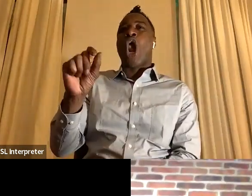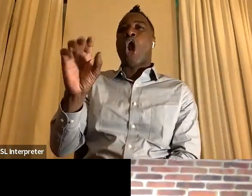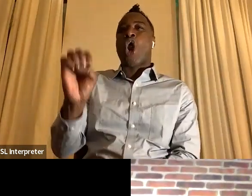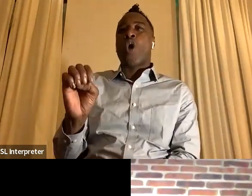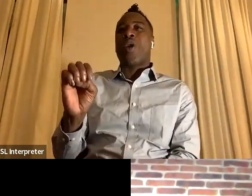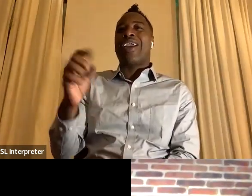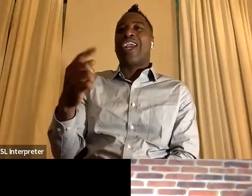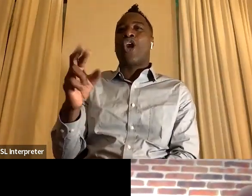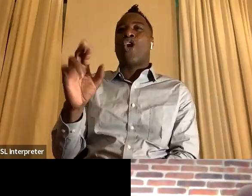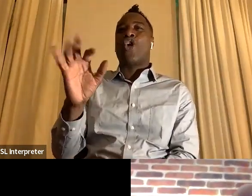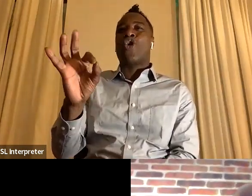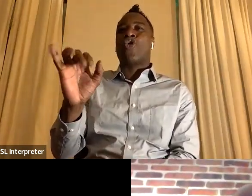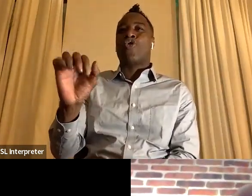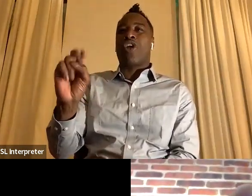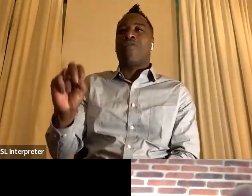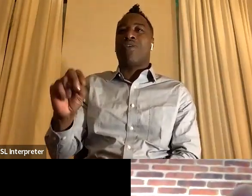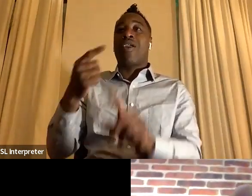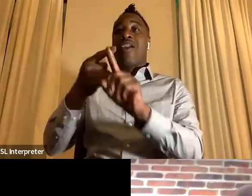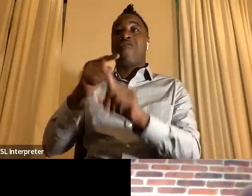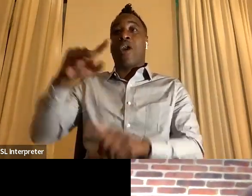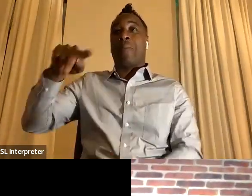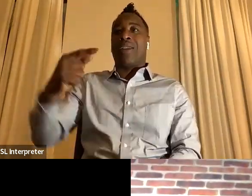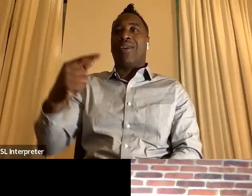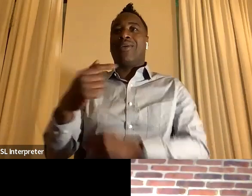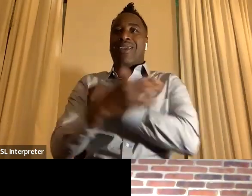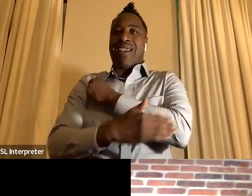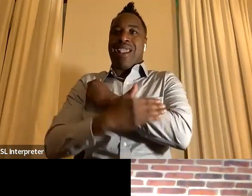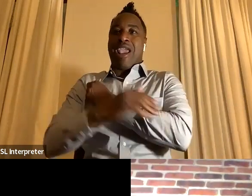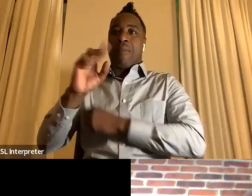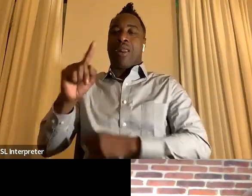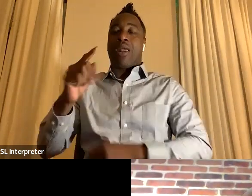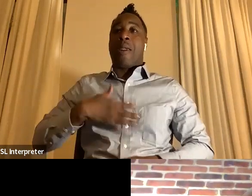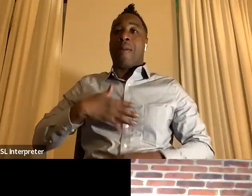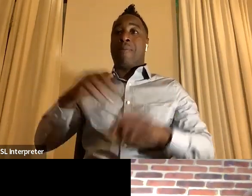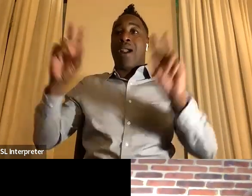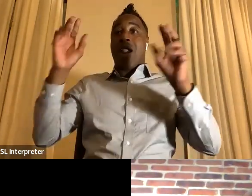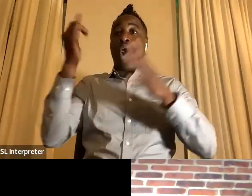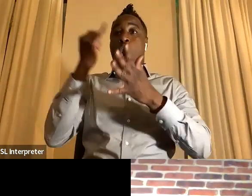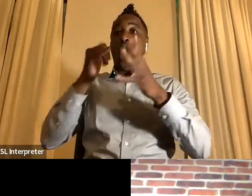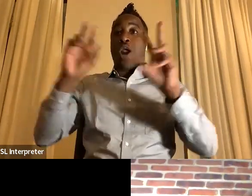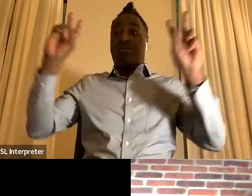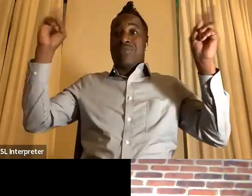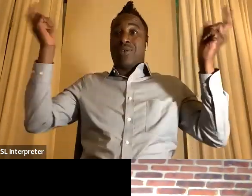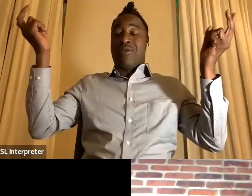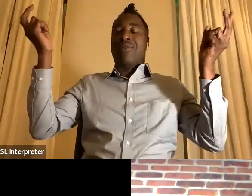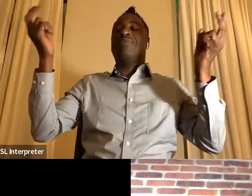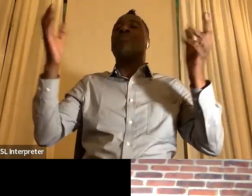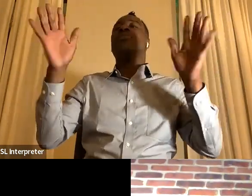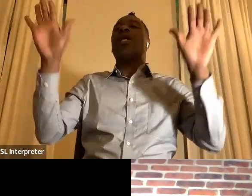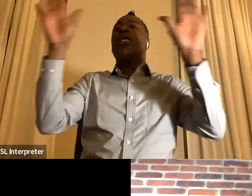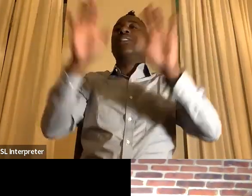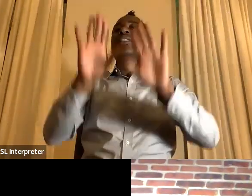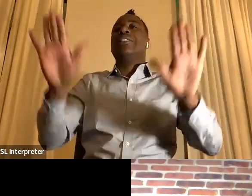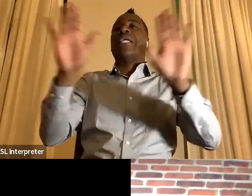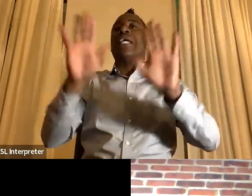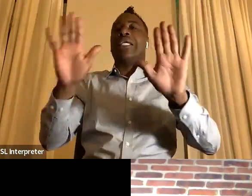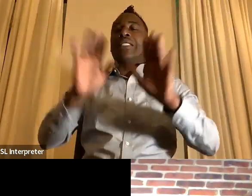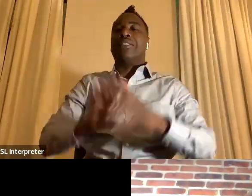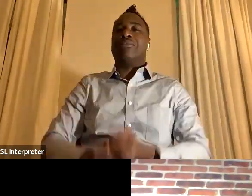County, Maryland, and my piece is titled Sundays, focusing on, you know, home cooked meals on a Good Sunday. All right.